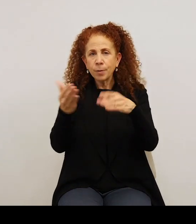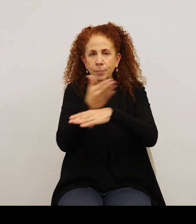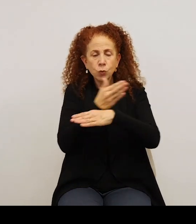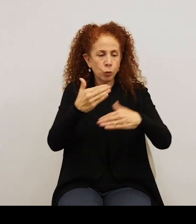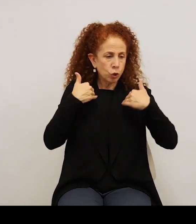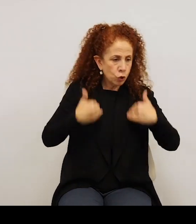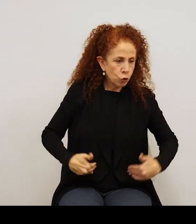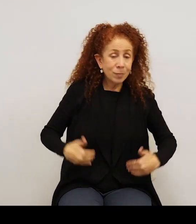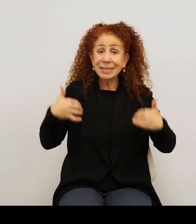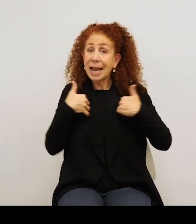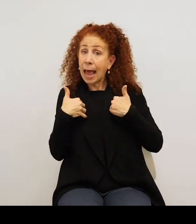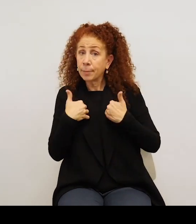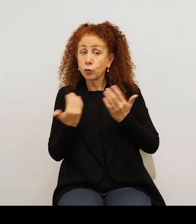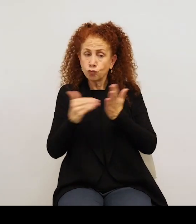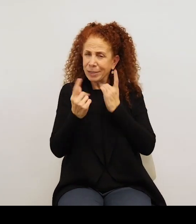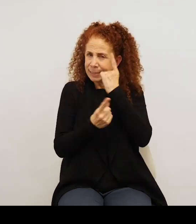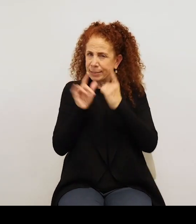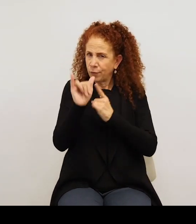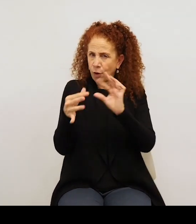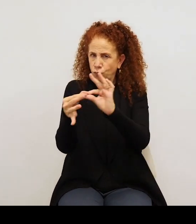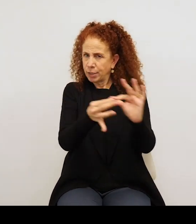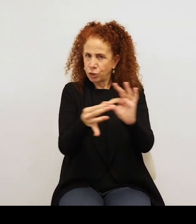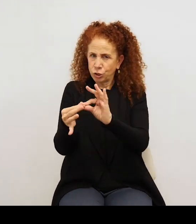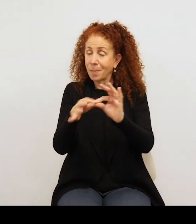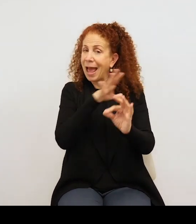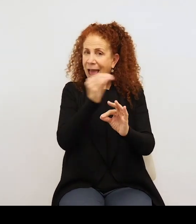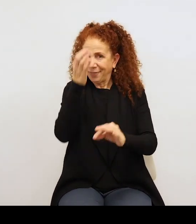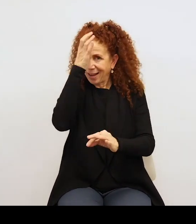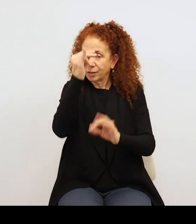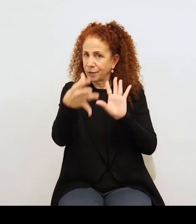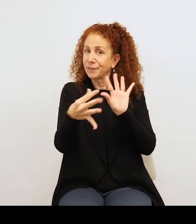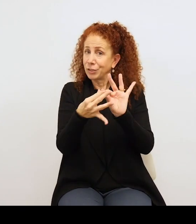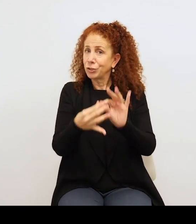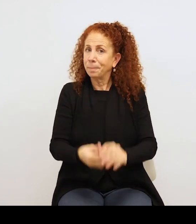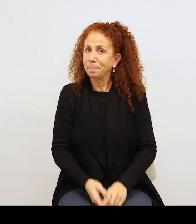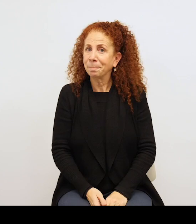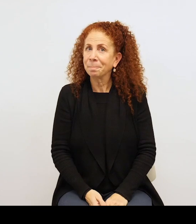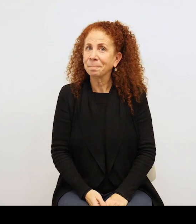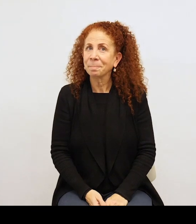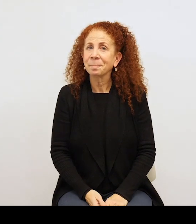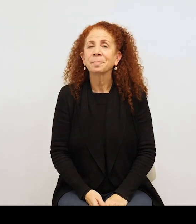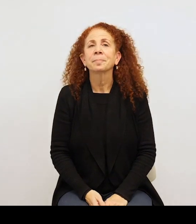and animals, and perhaps even the notion of kinship.